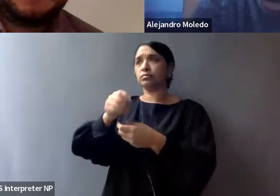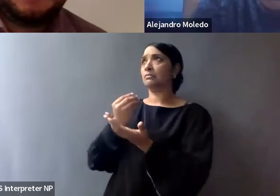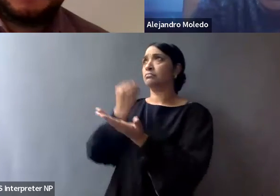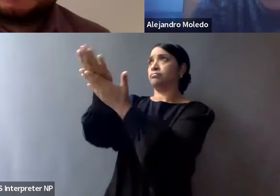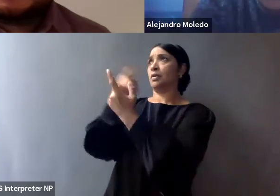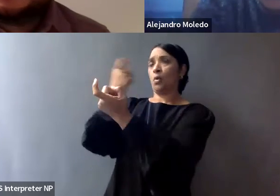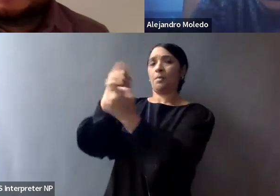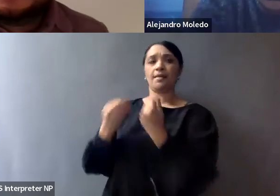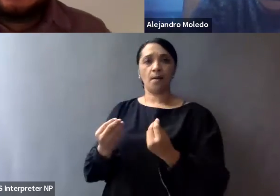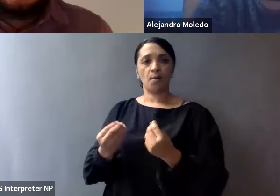The directive includes